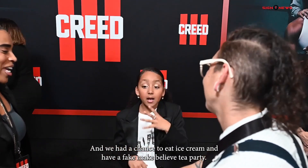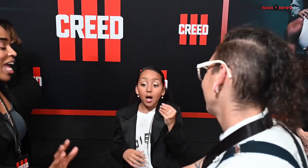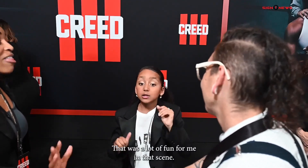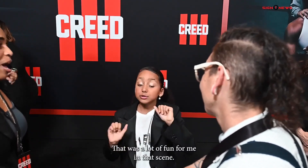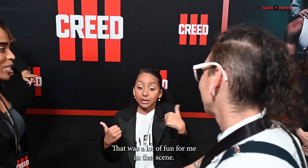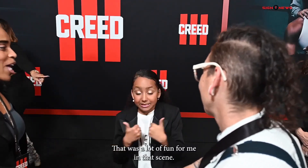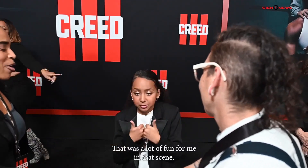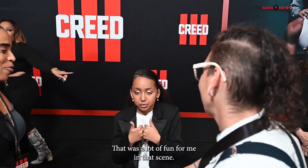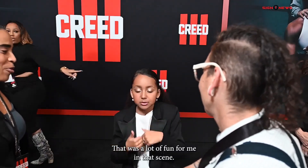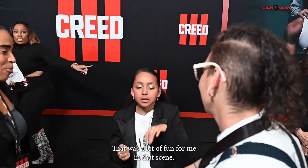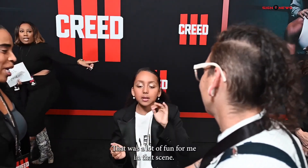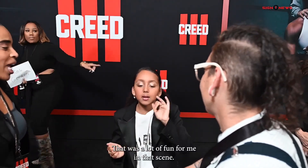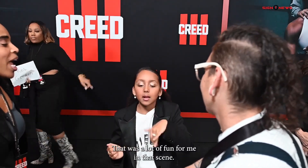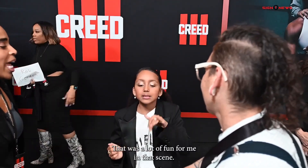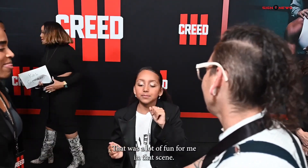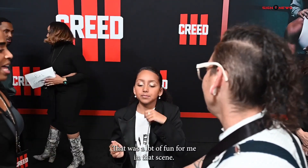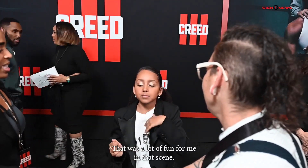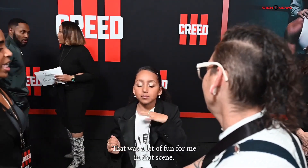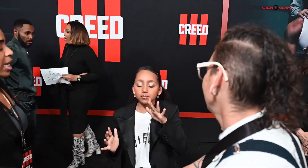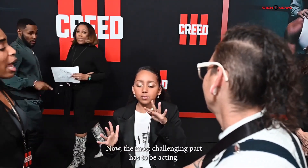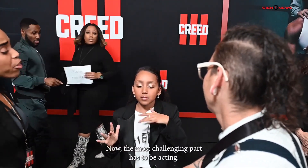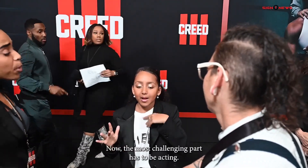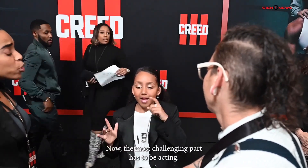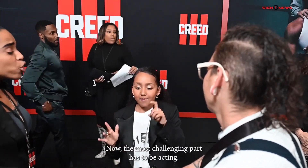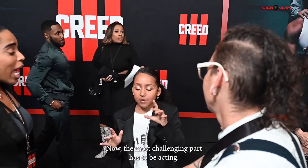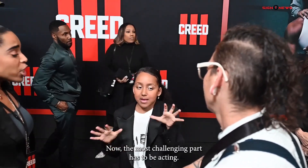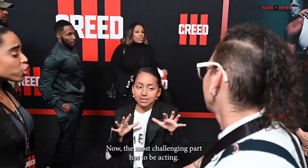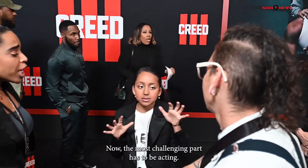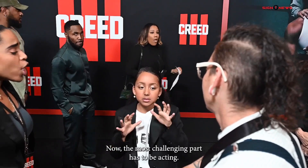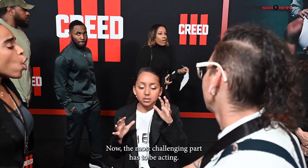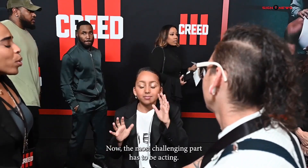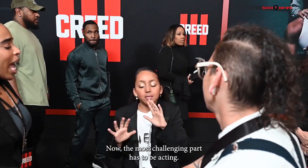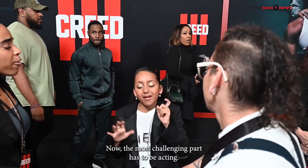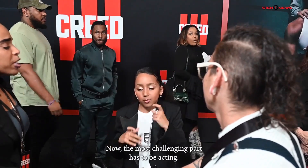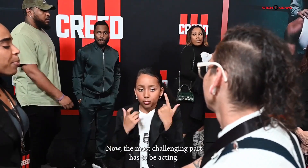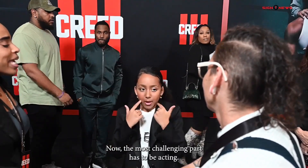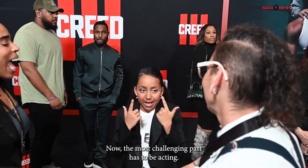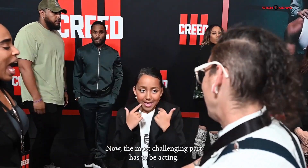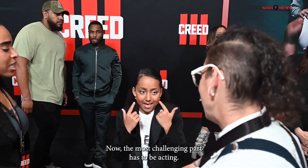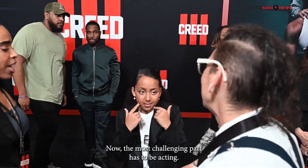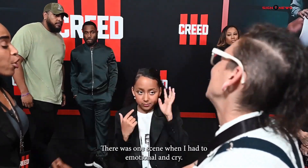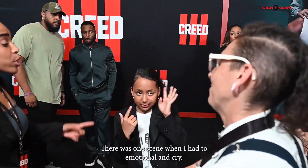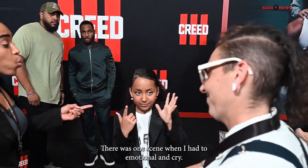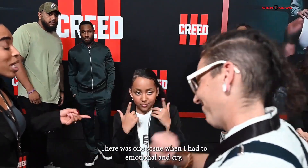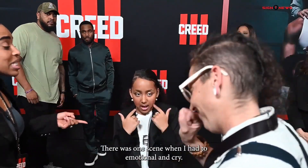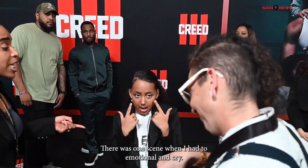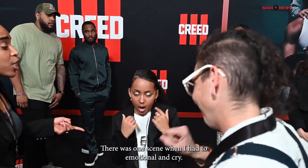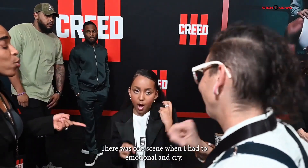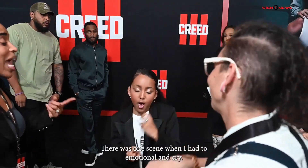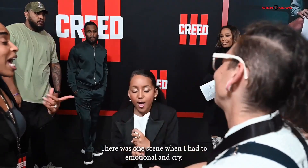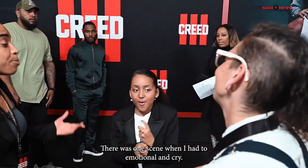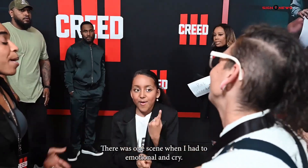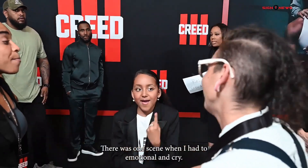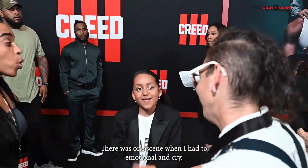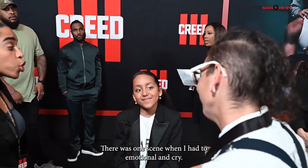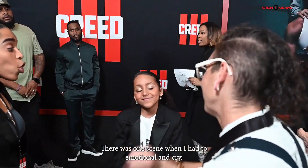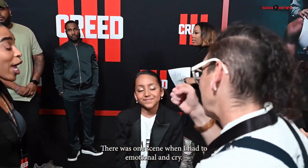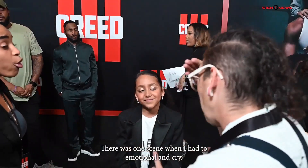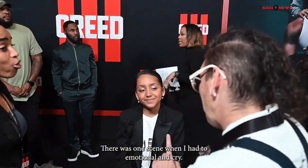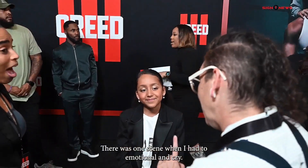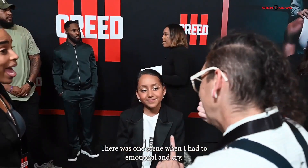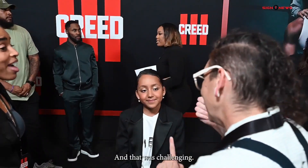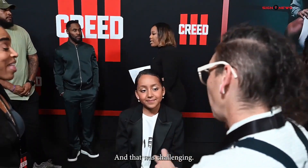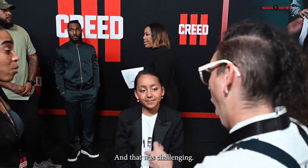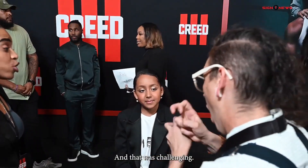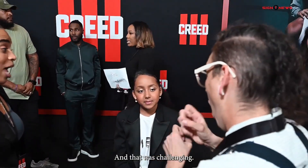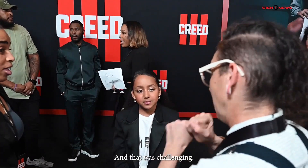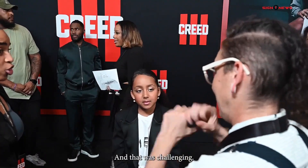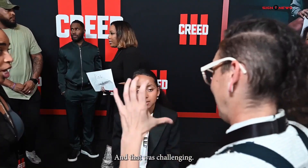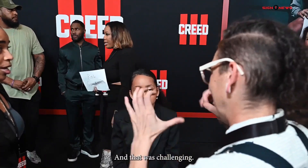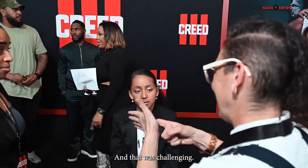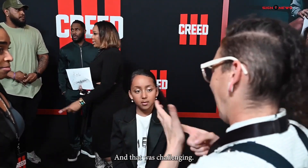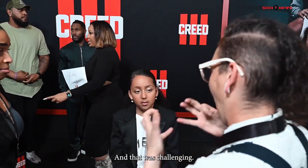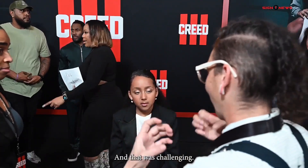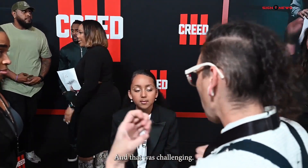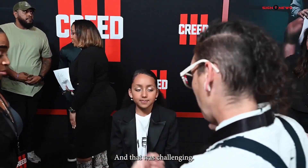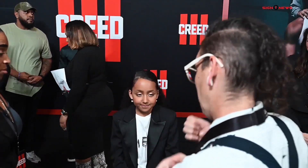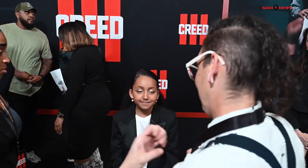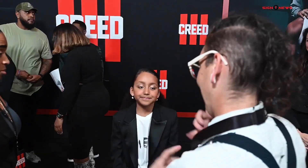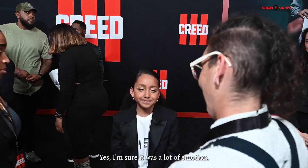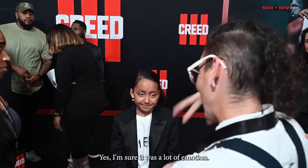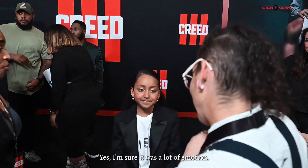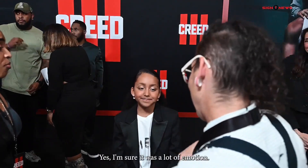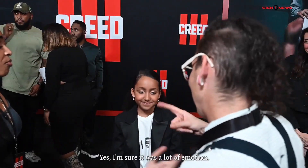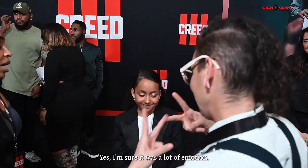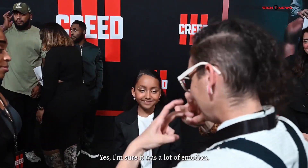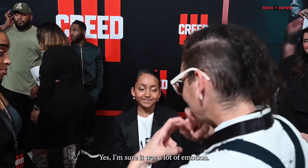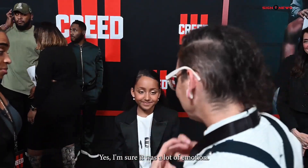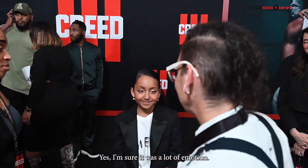the identification of Theodore Long whose 1981 missing persons case had gone cold then